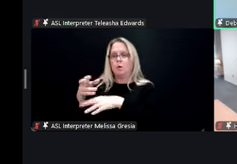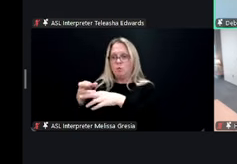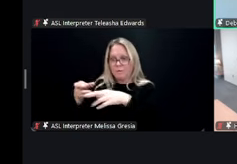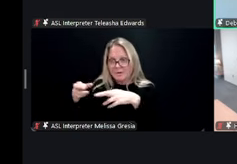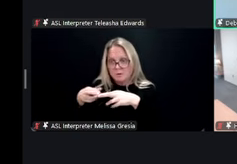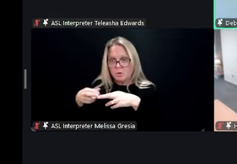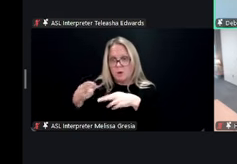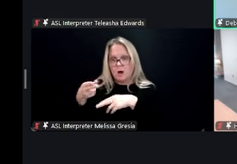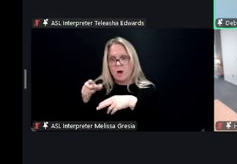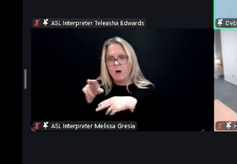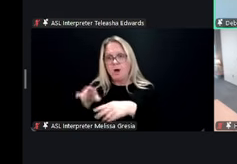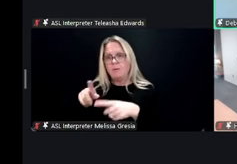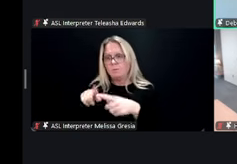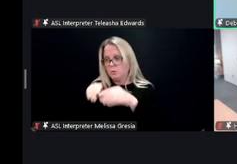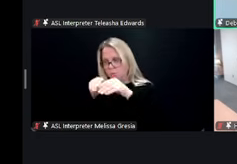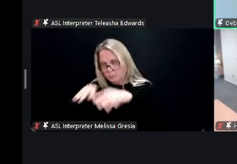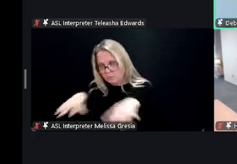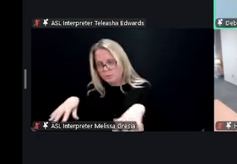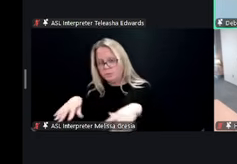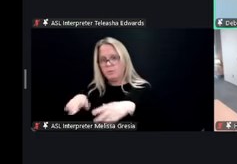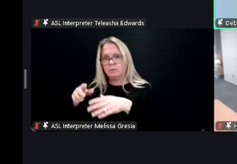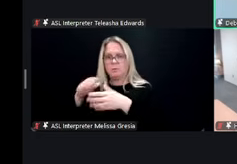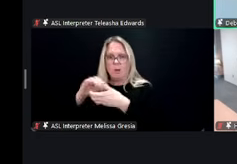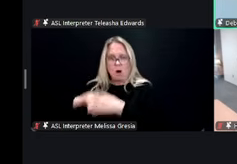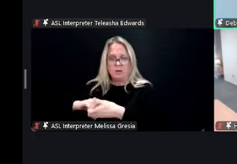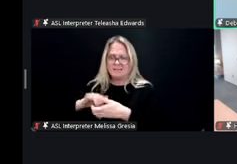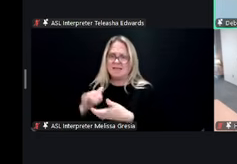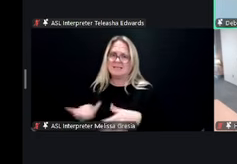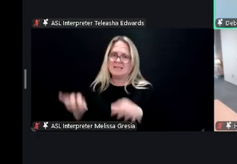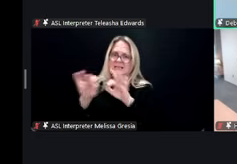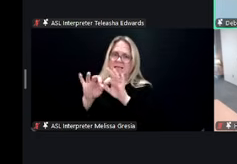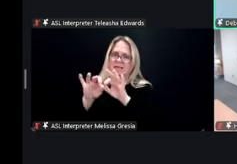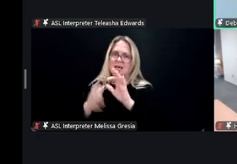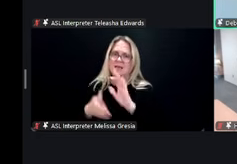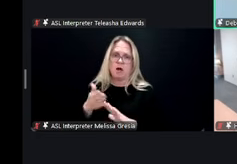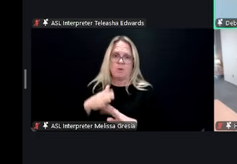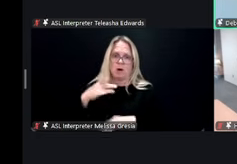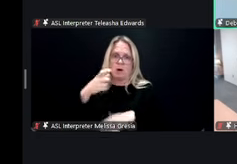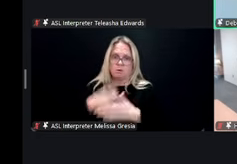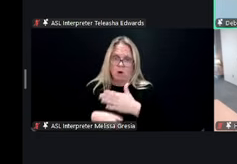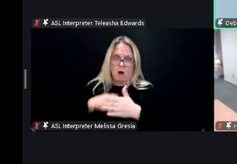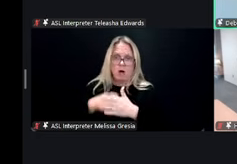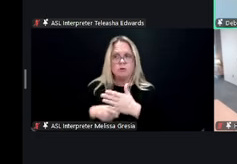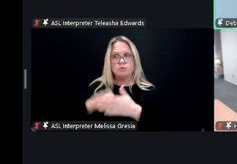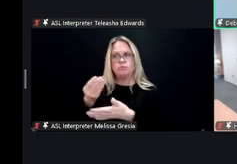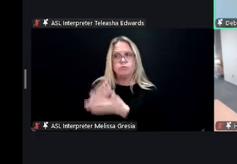regional partners will be key and operating on a cost reimbursement basis and not sort of having